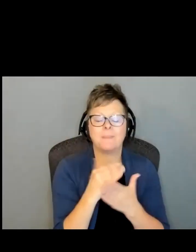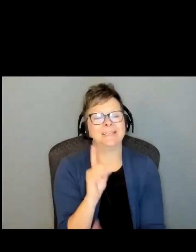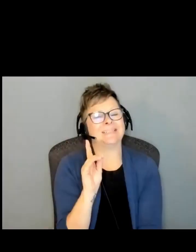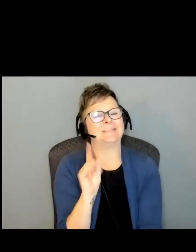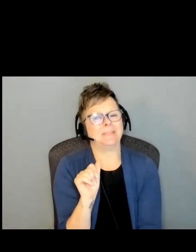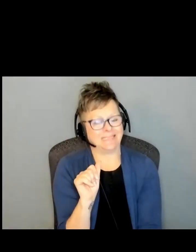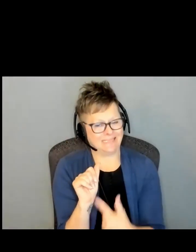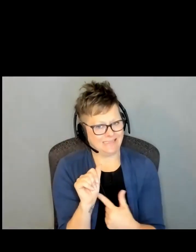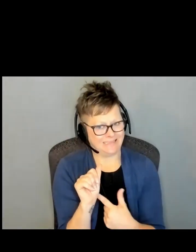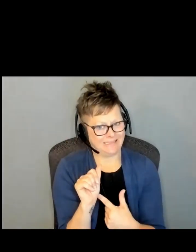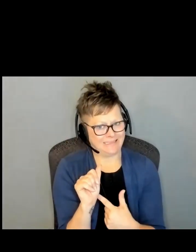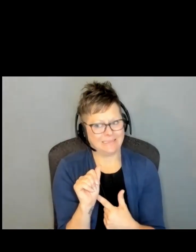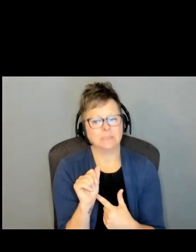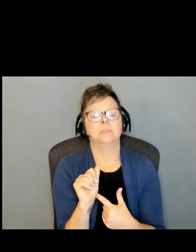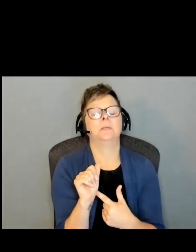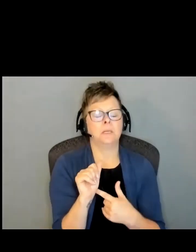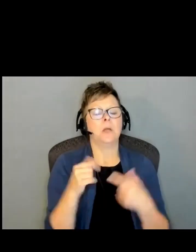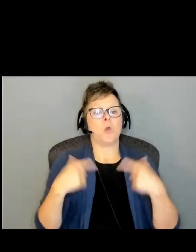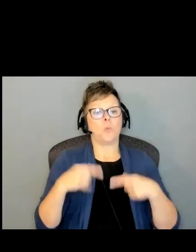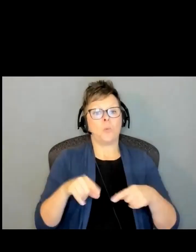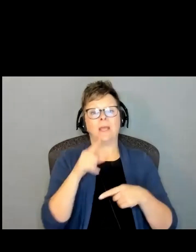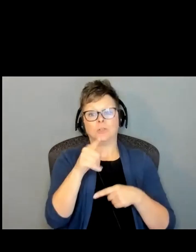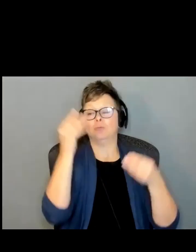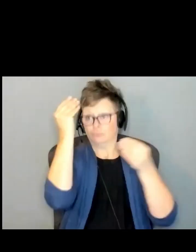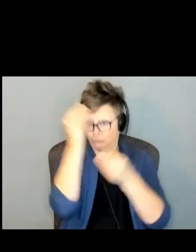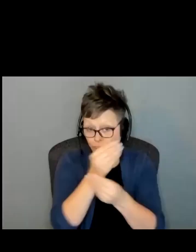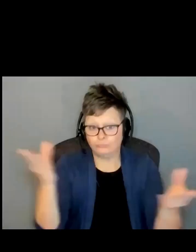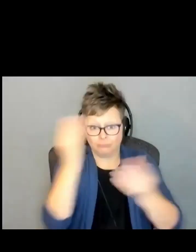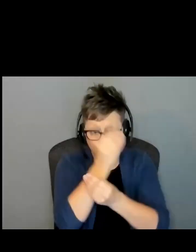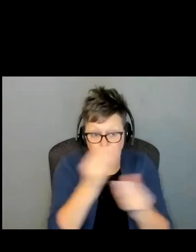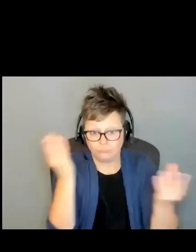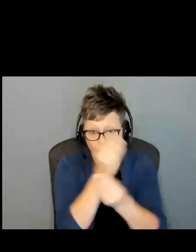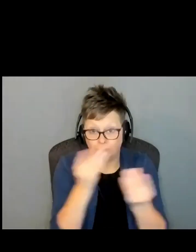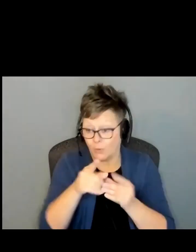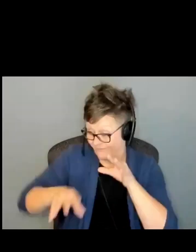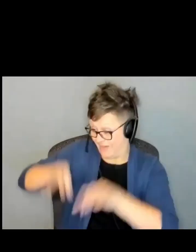When you look at the communication back to the community of the findings, also think